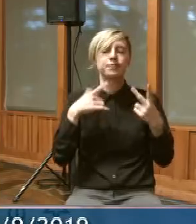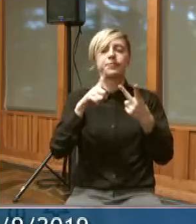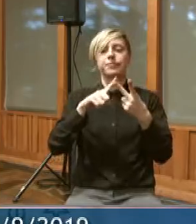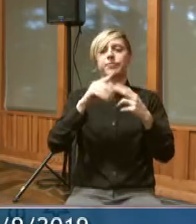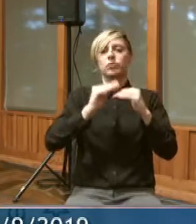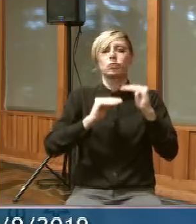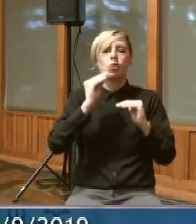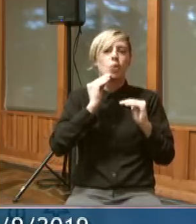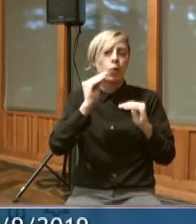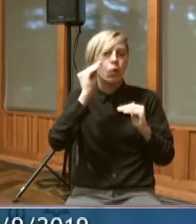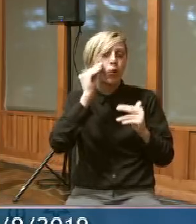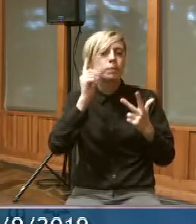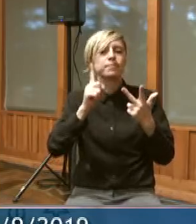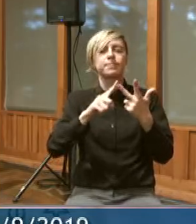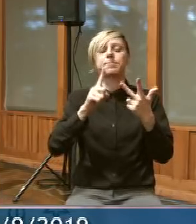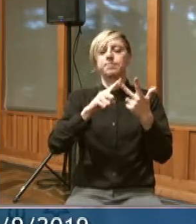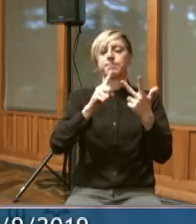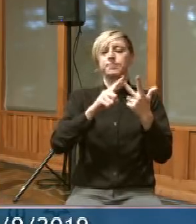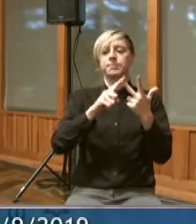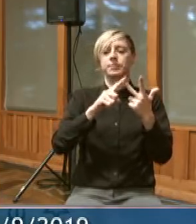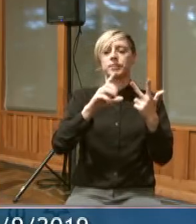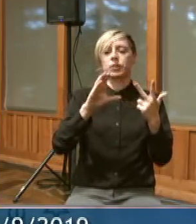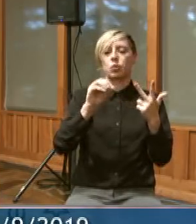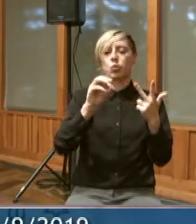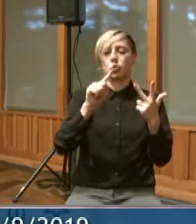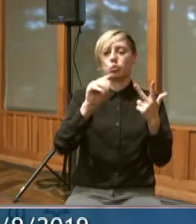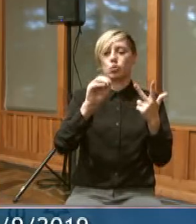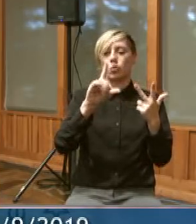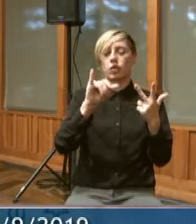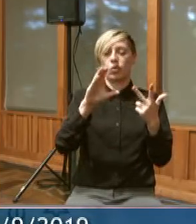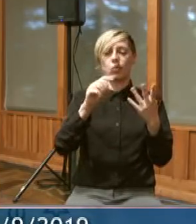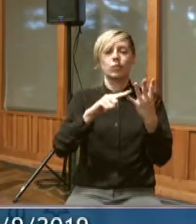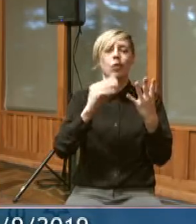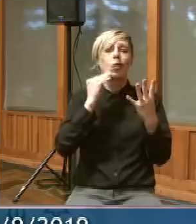A SENSE OF THE NETWORK THEN I WOULD LIKE TO MAKE SURE THEY HAVE TIME.